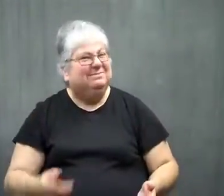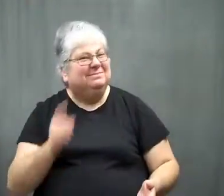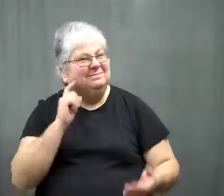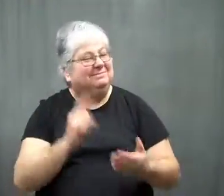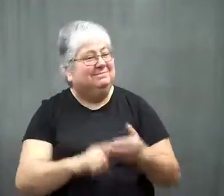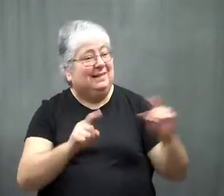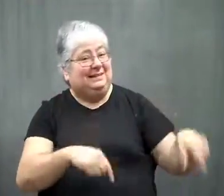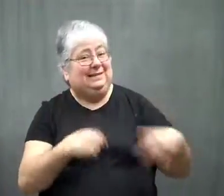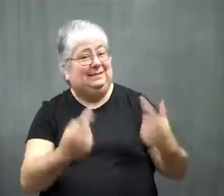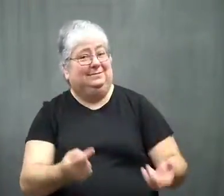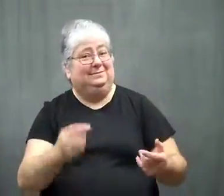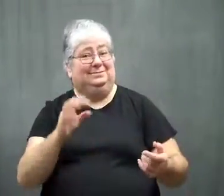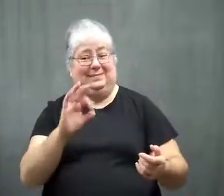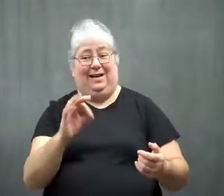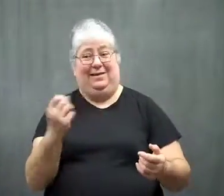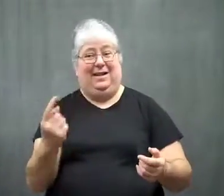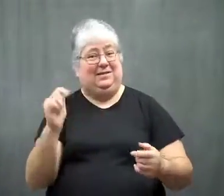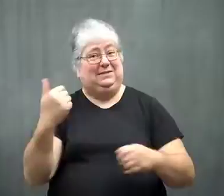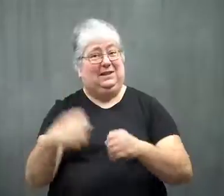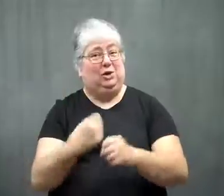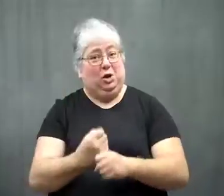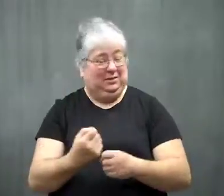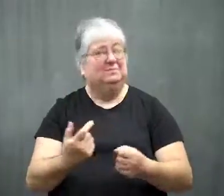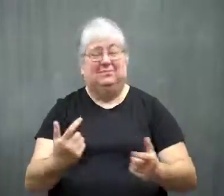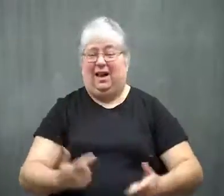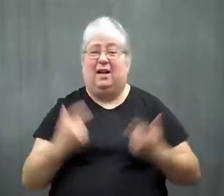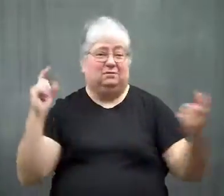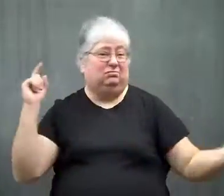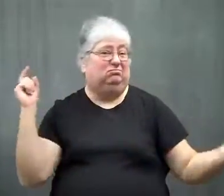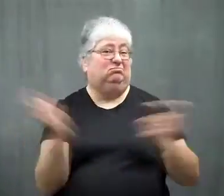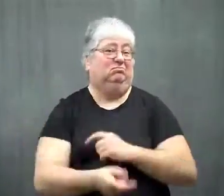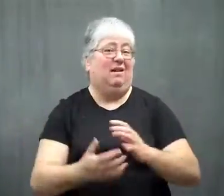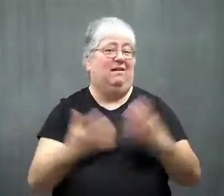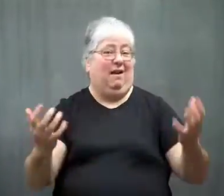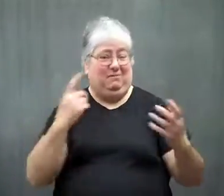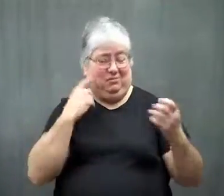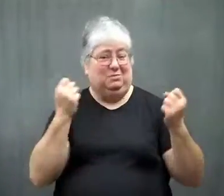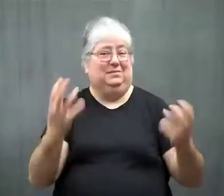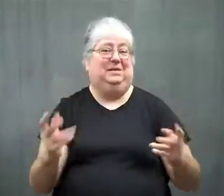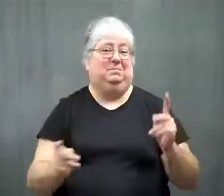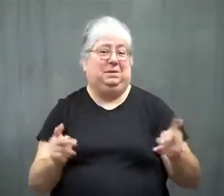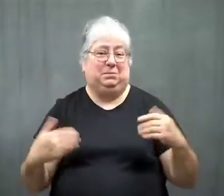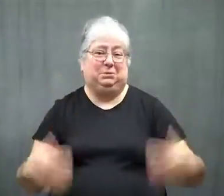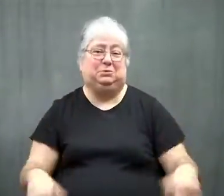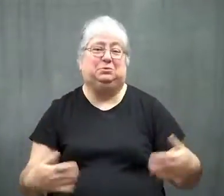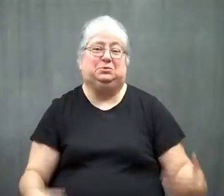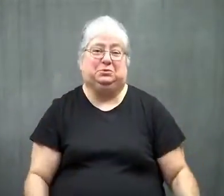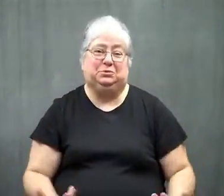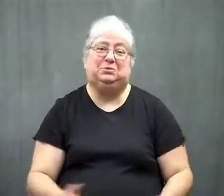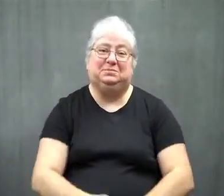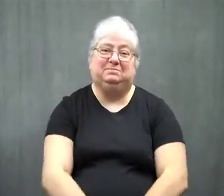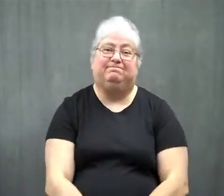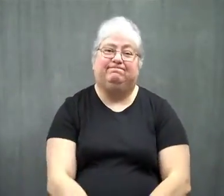Life has changed a lot for many people in the 10 years since 9/11.